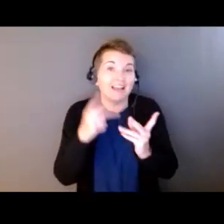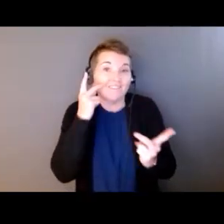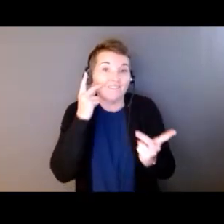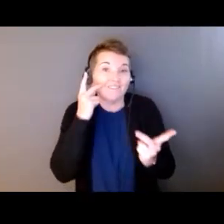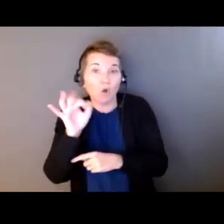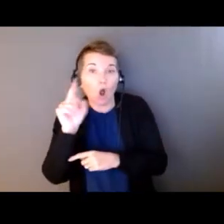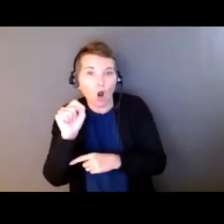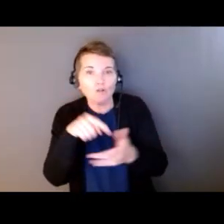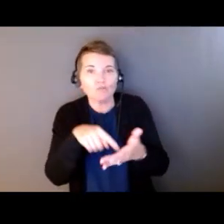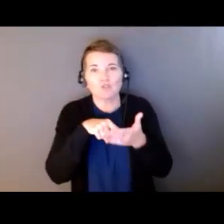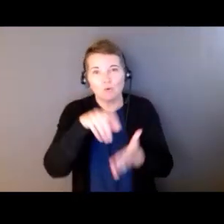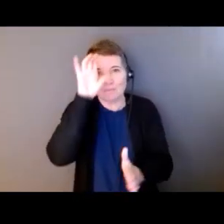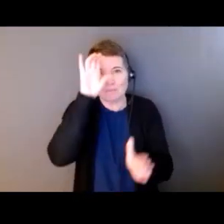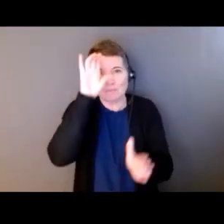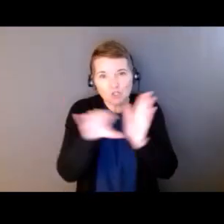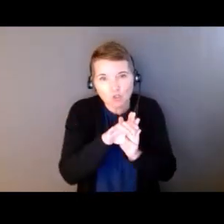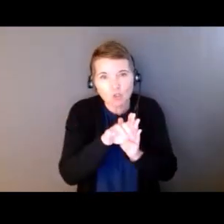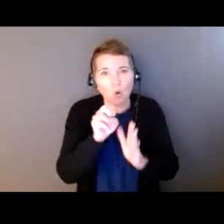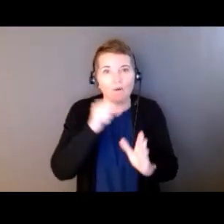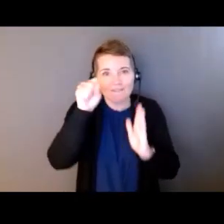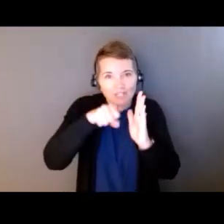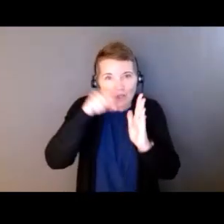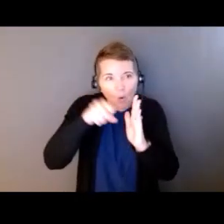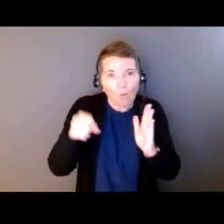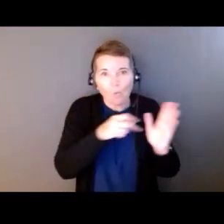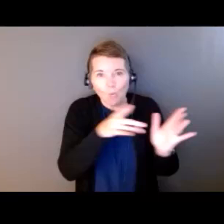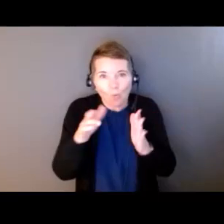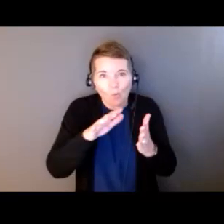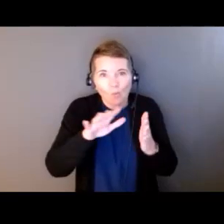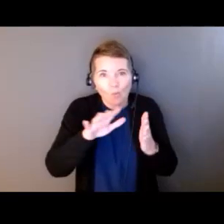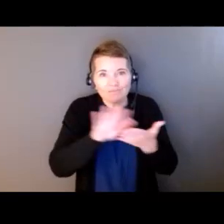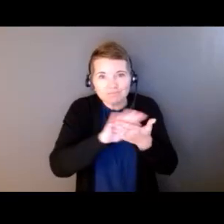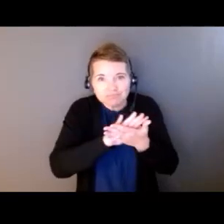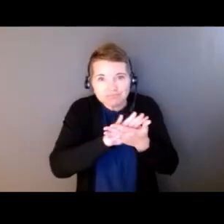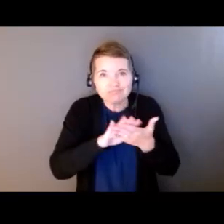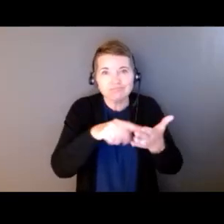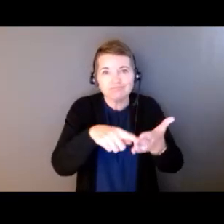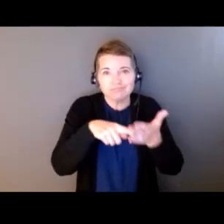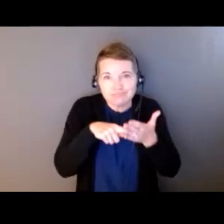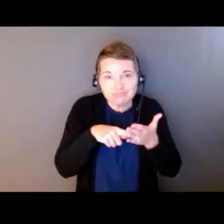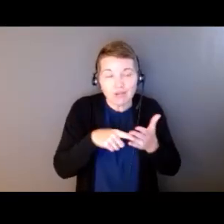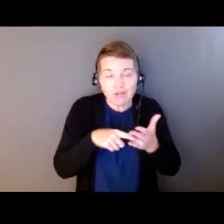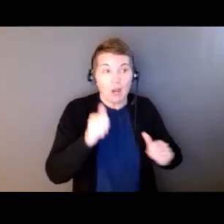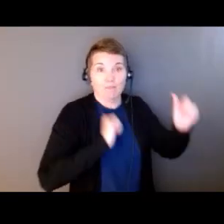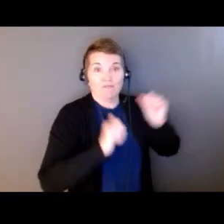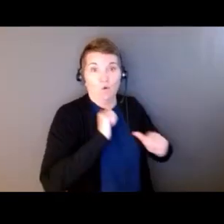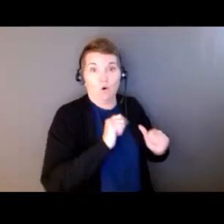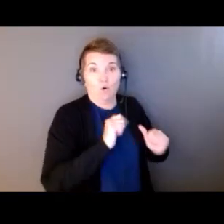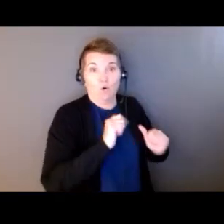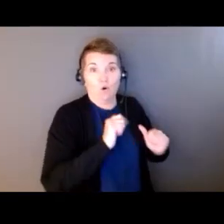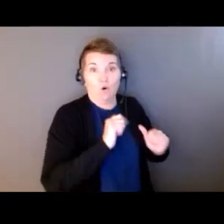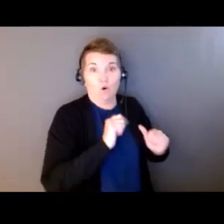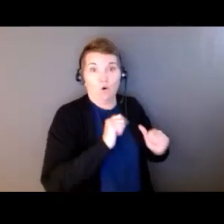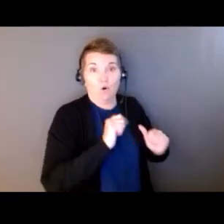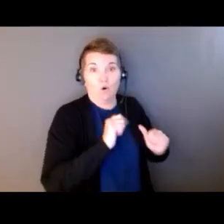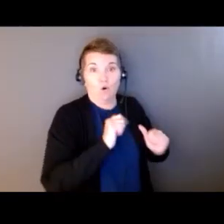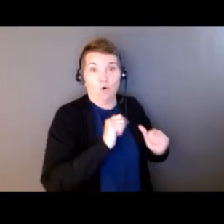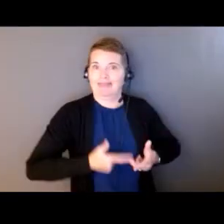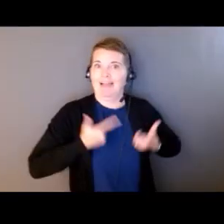videos of artworks installations, whereas in the performing arts, we might expect to see live videos and so on and so forth.